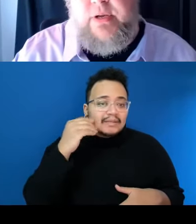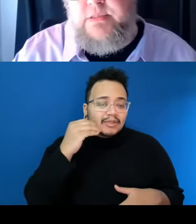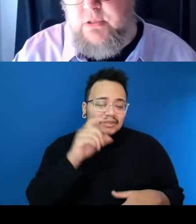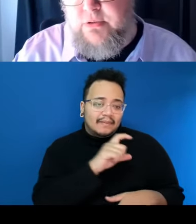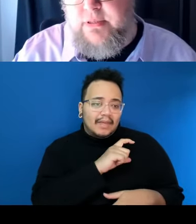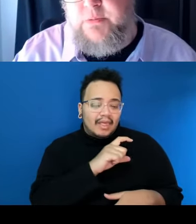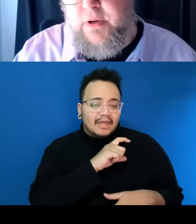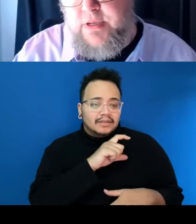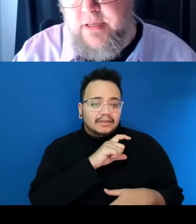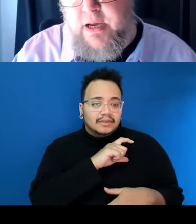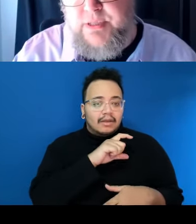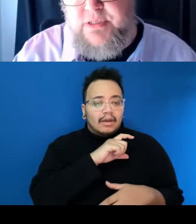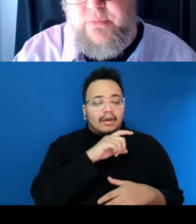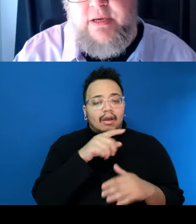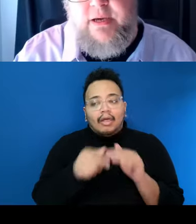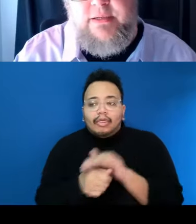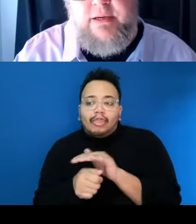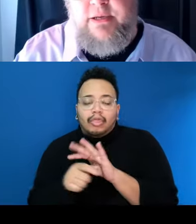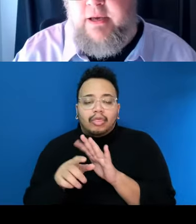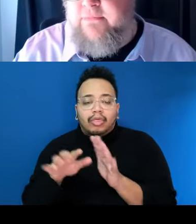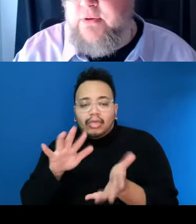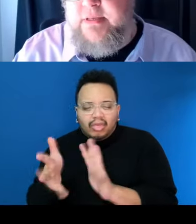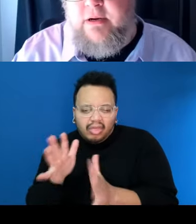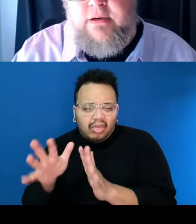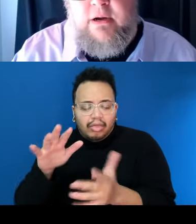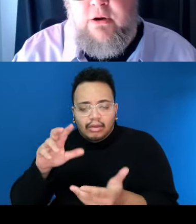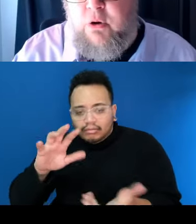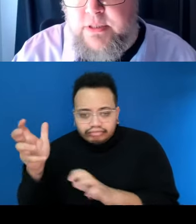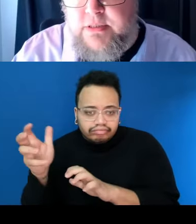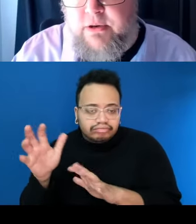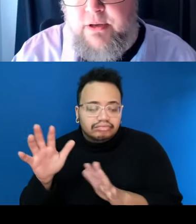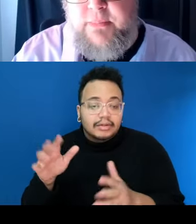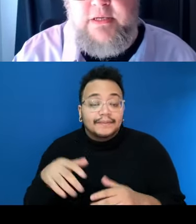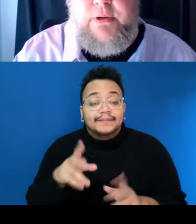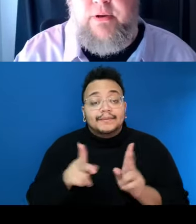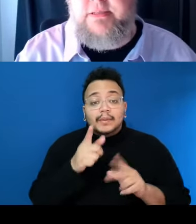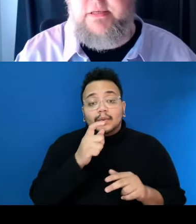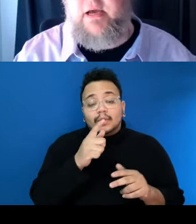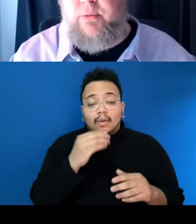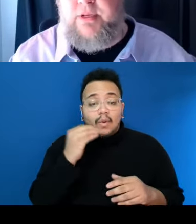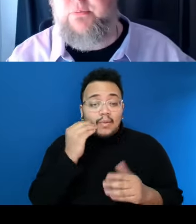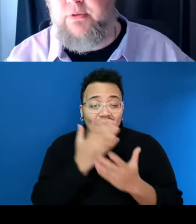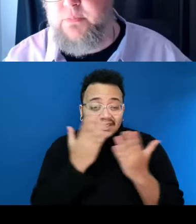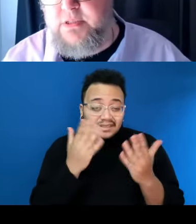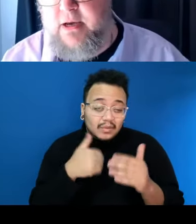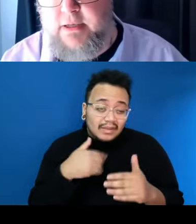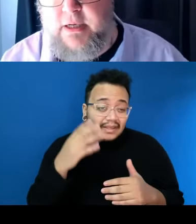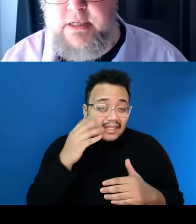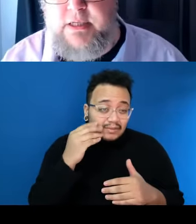trans youth experiencing high rates of misconduct. Folks that are are homeless, are gonna be experiencing higher rates of police misconduct